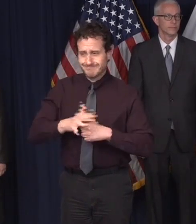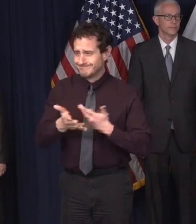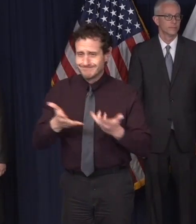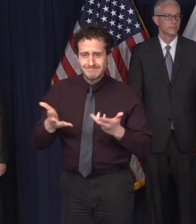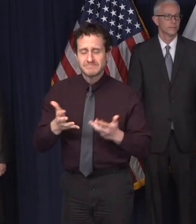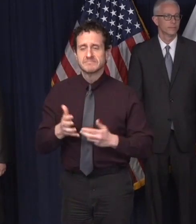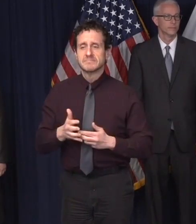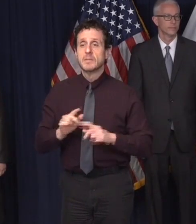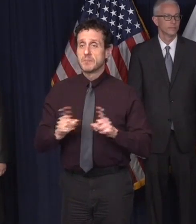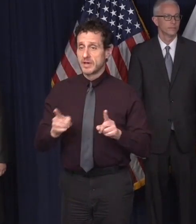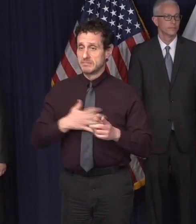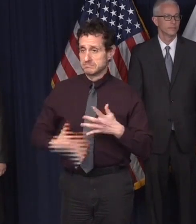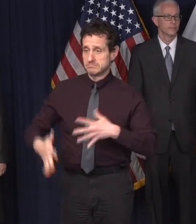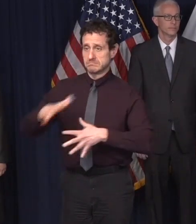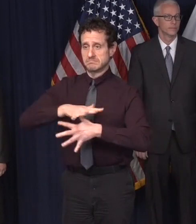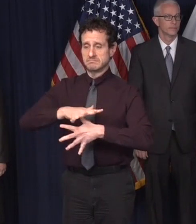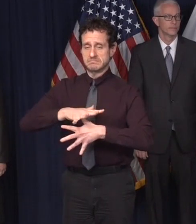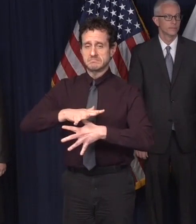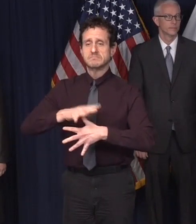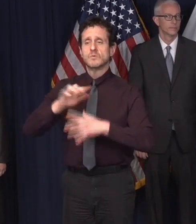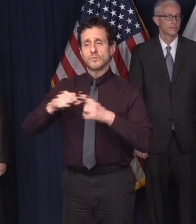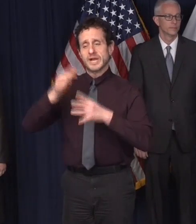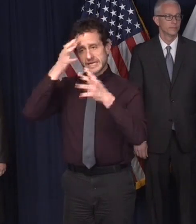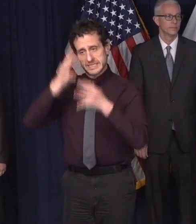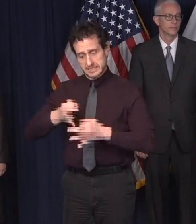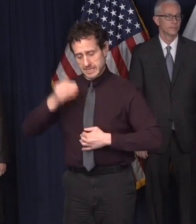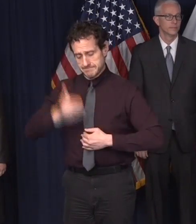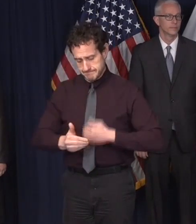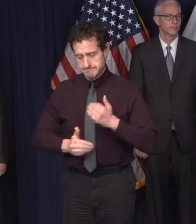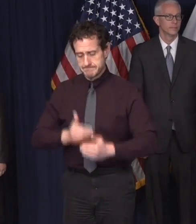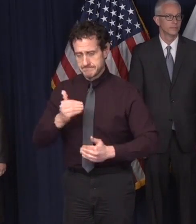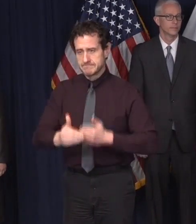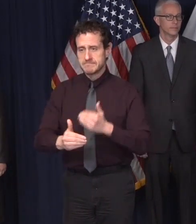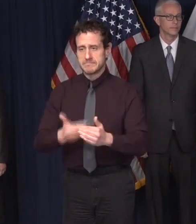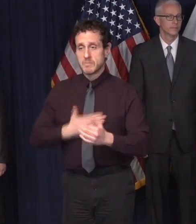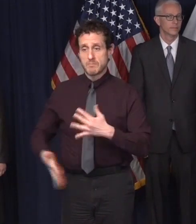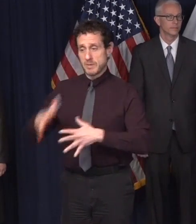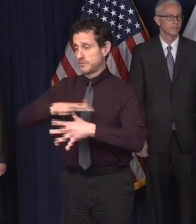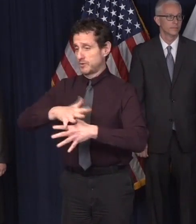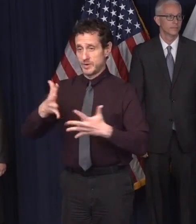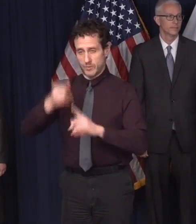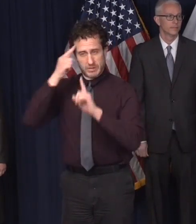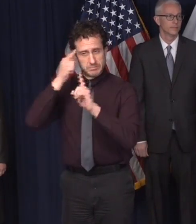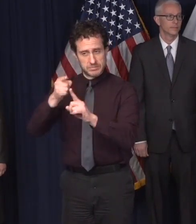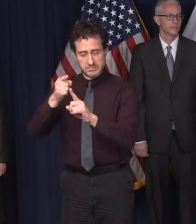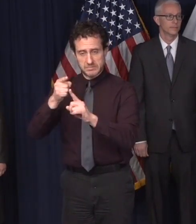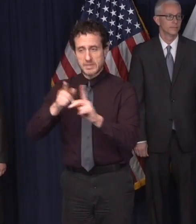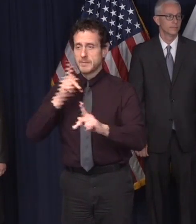MINUTE OF EVERY DAY. BUT AS I SAID SINCE THE BEGINNING, MY PRIORITIES THROUGH